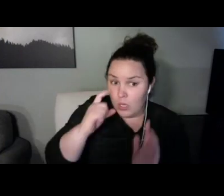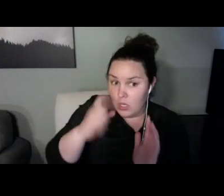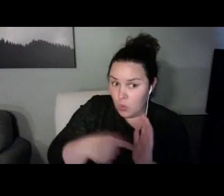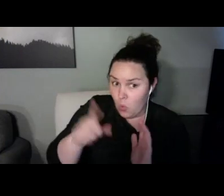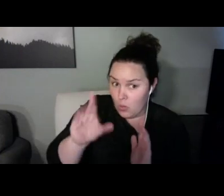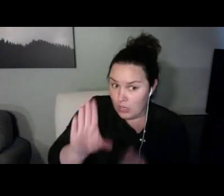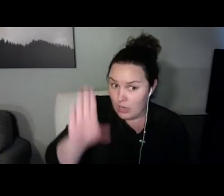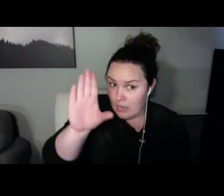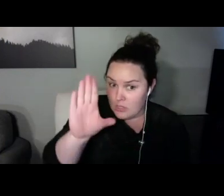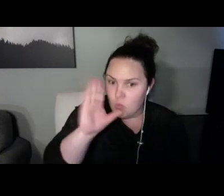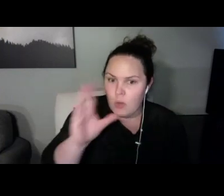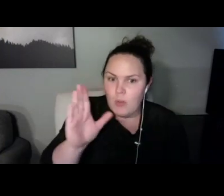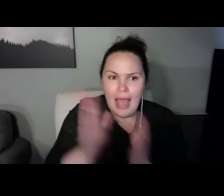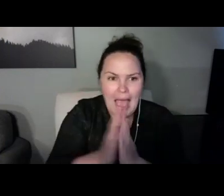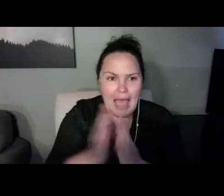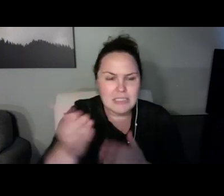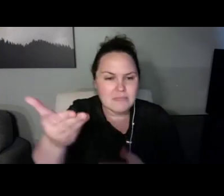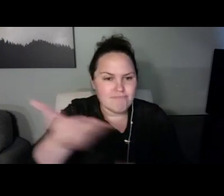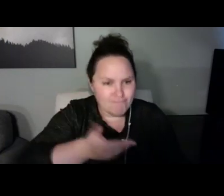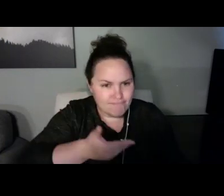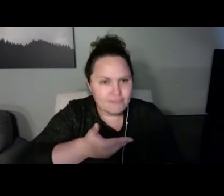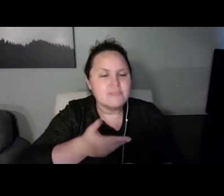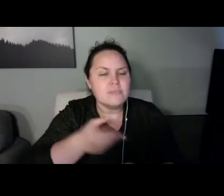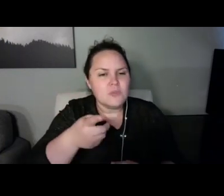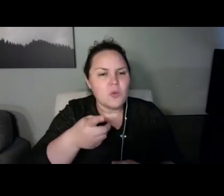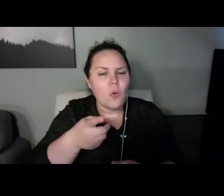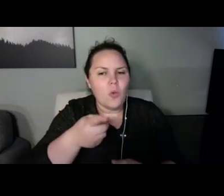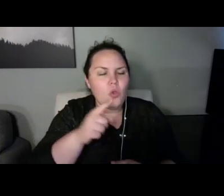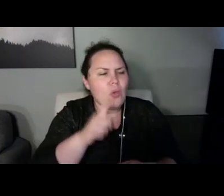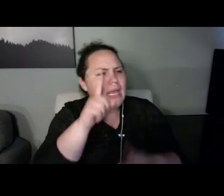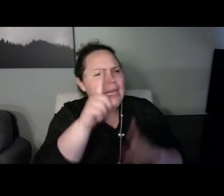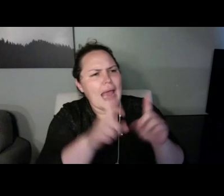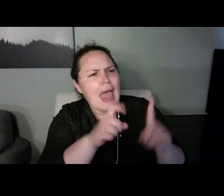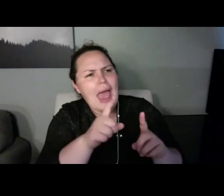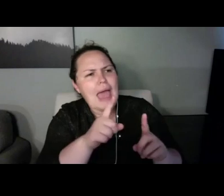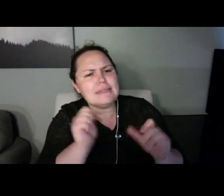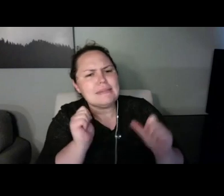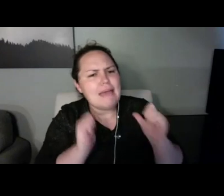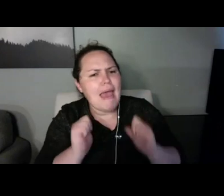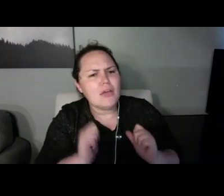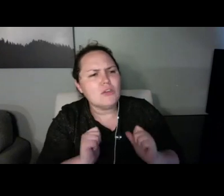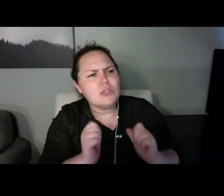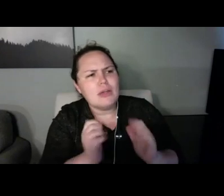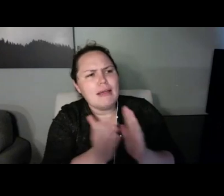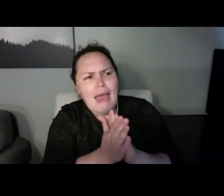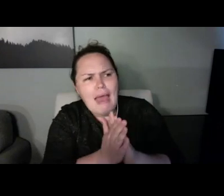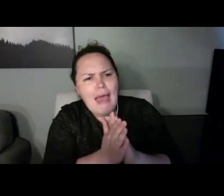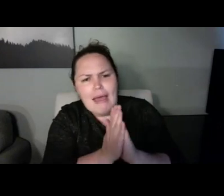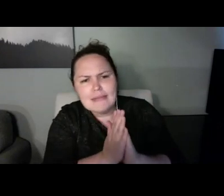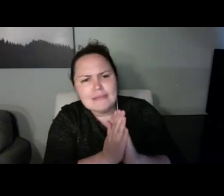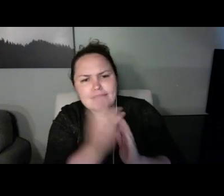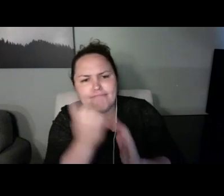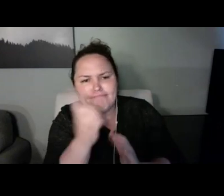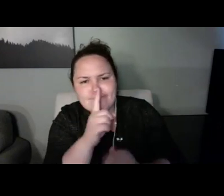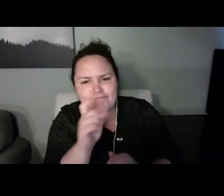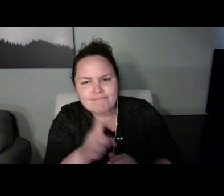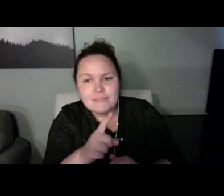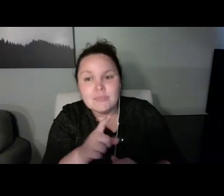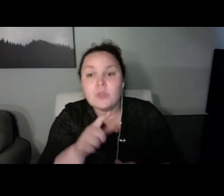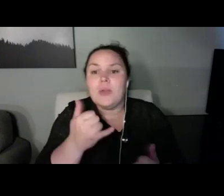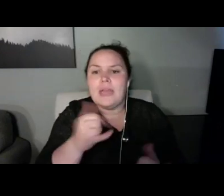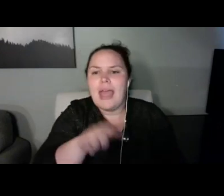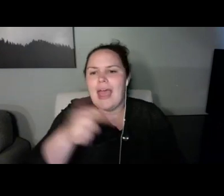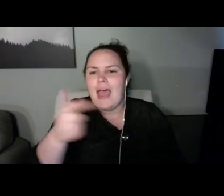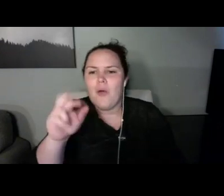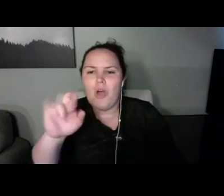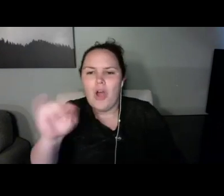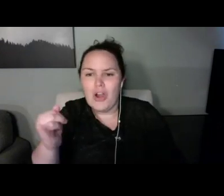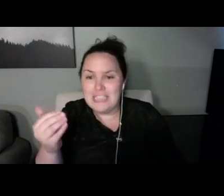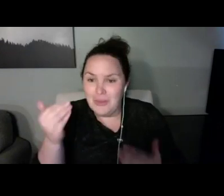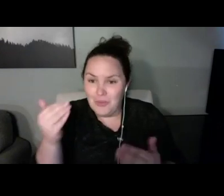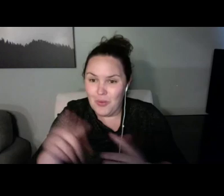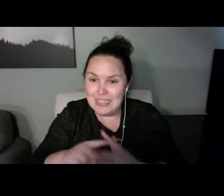ask the other talent performer your questions. So I am going to turn it on over to RJ so that we can get started.